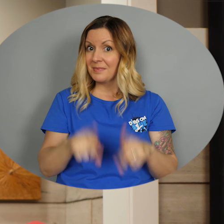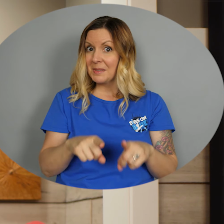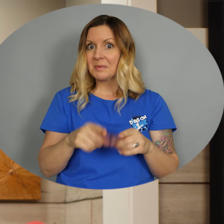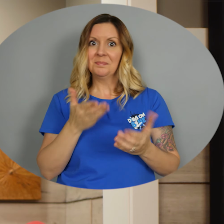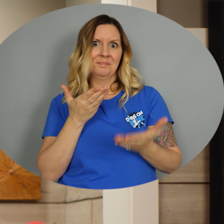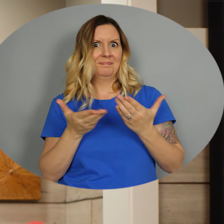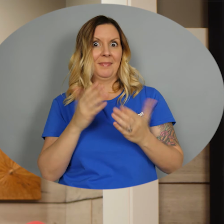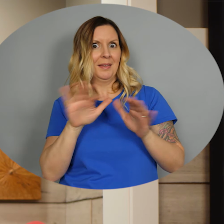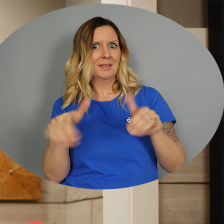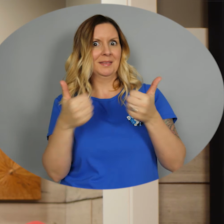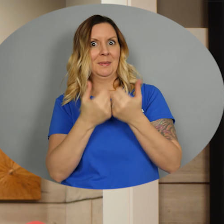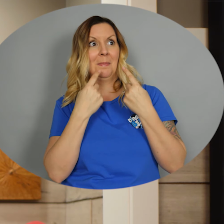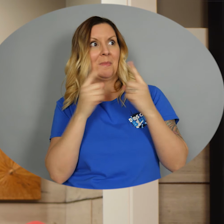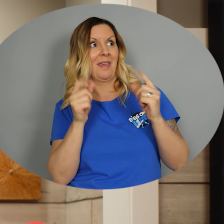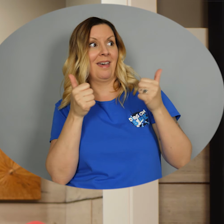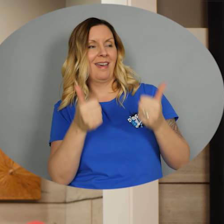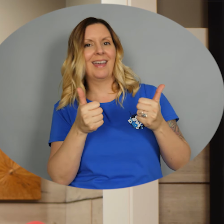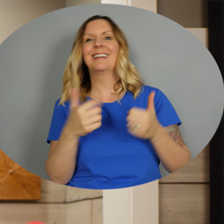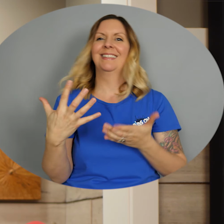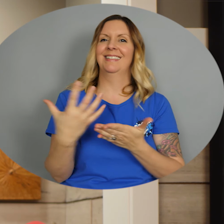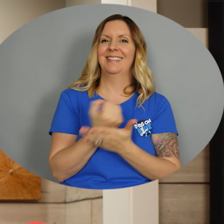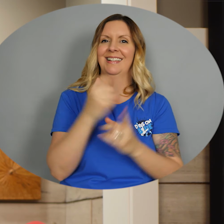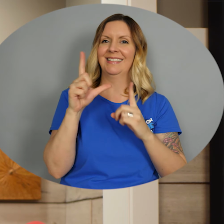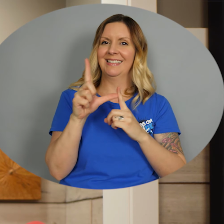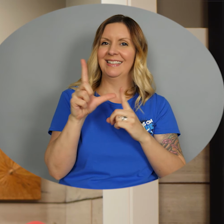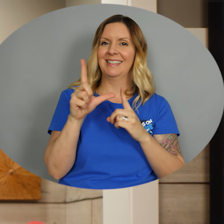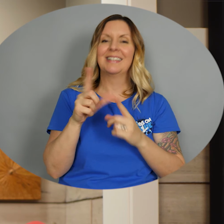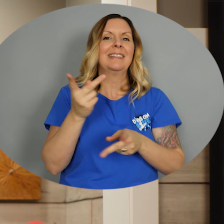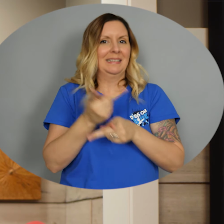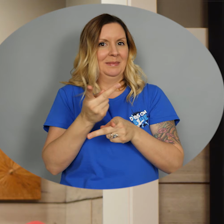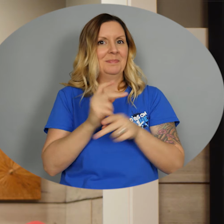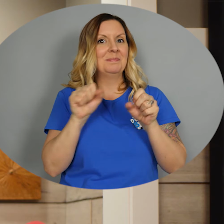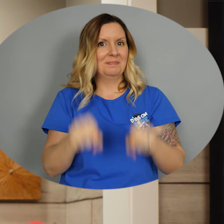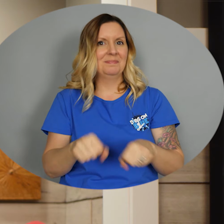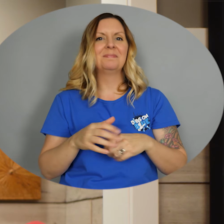word, which may then allow them to complete challenges and add letters to their personal